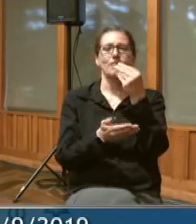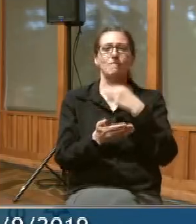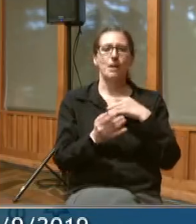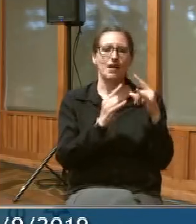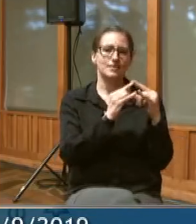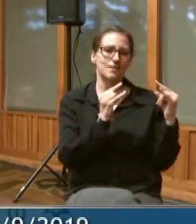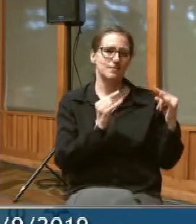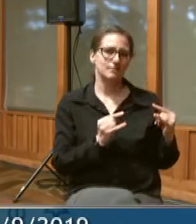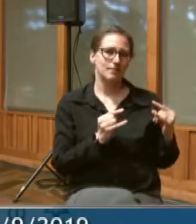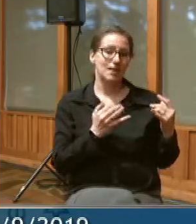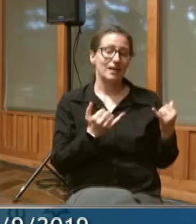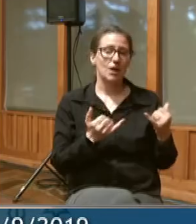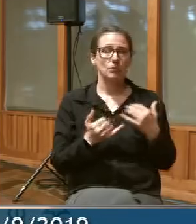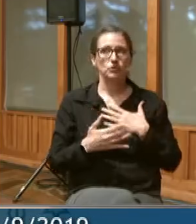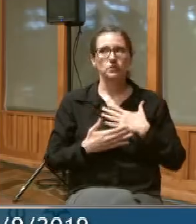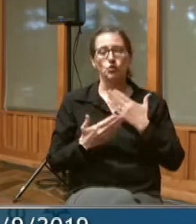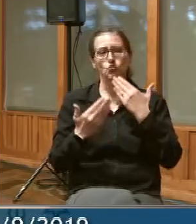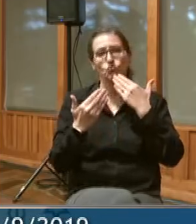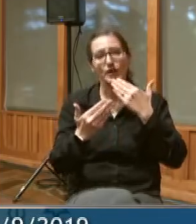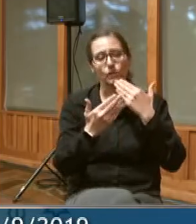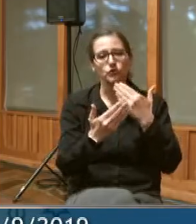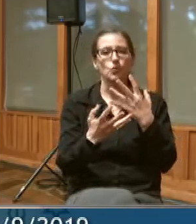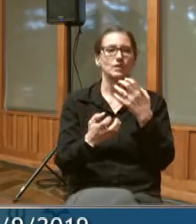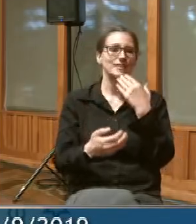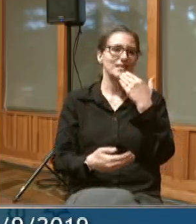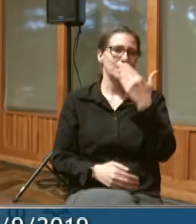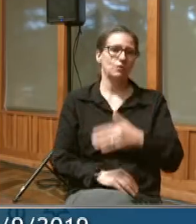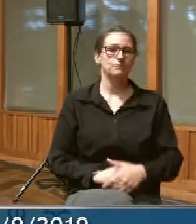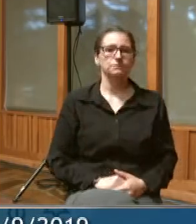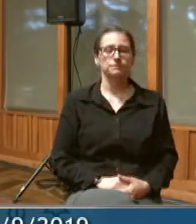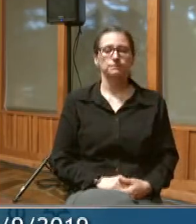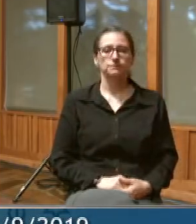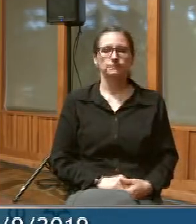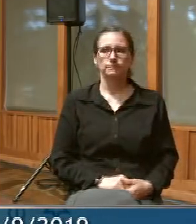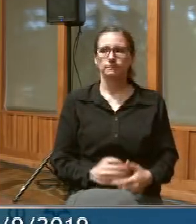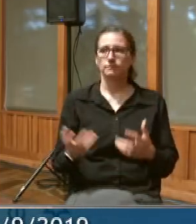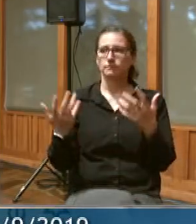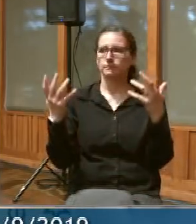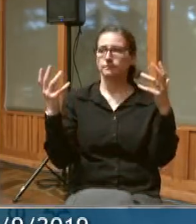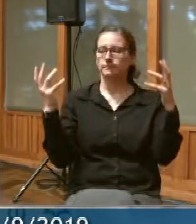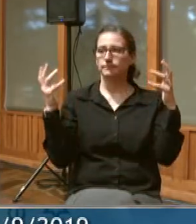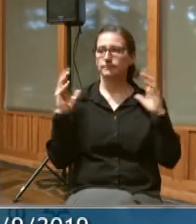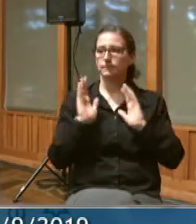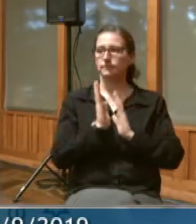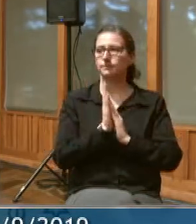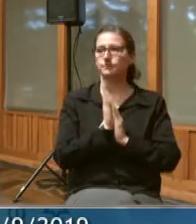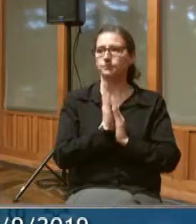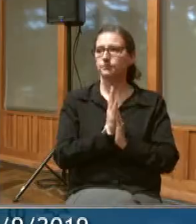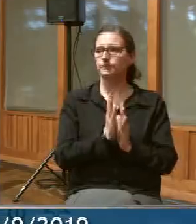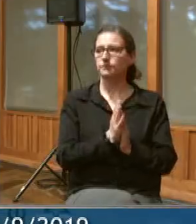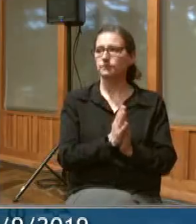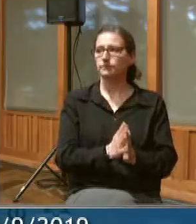THE PALE I COULDN'T EVEN IMAGINE. IT WAS HARD FOR ME TO GET OUT OF MY TENT.